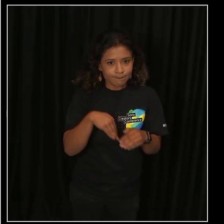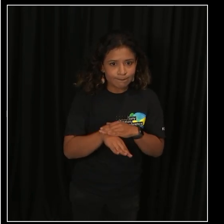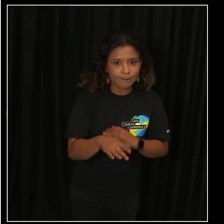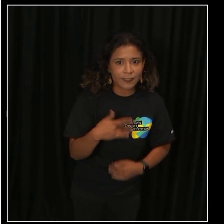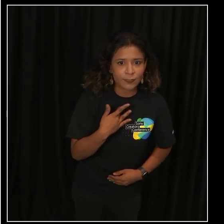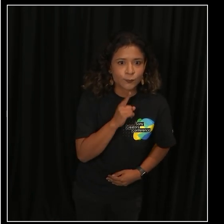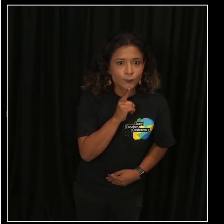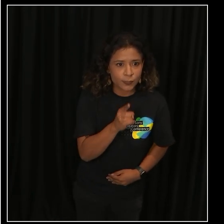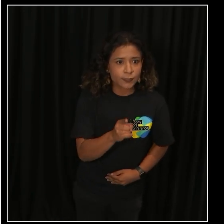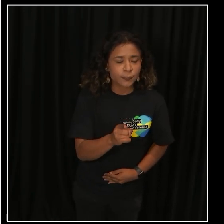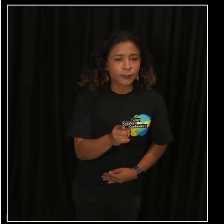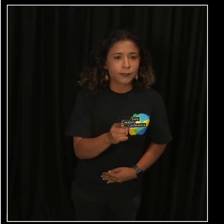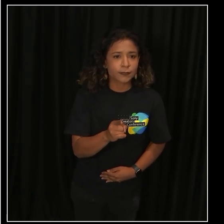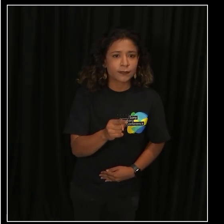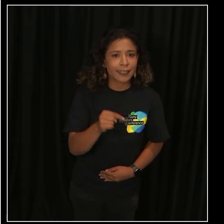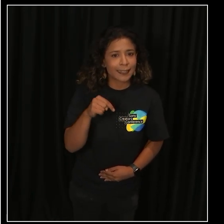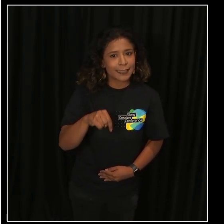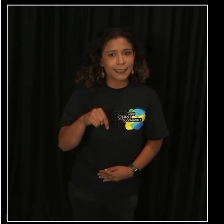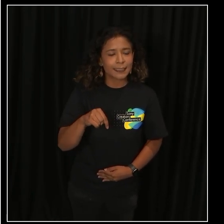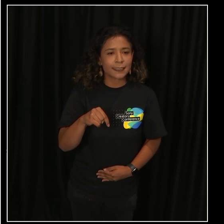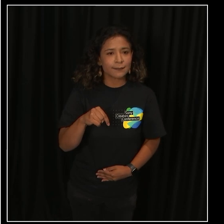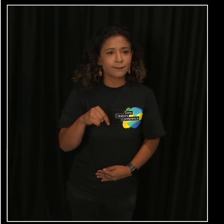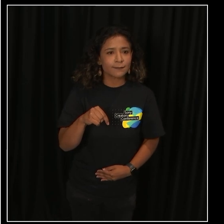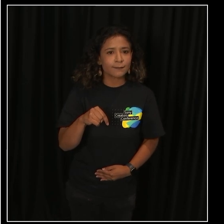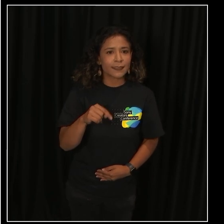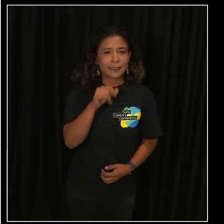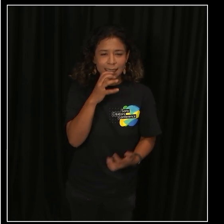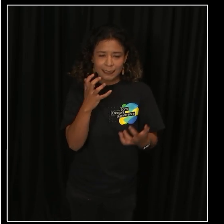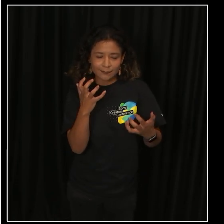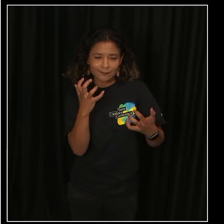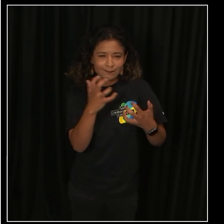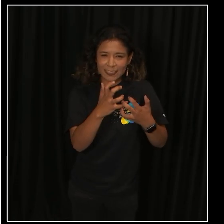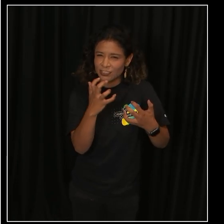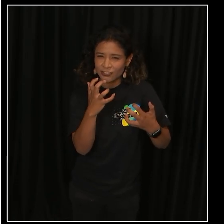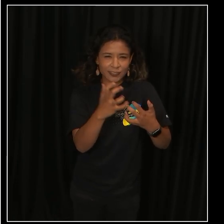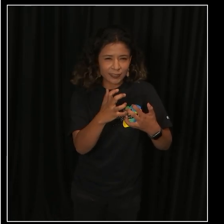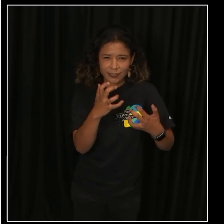This is because there is a mismatch between the user’s expectations